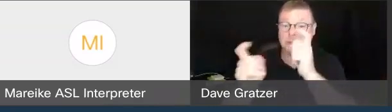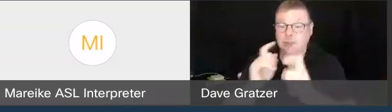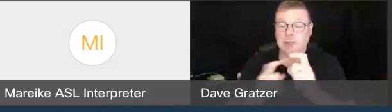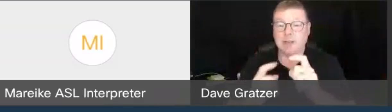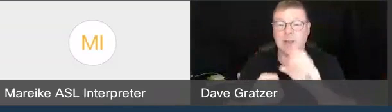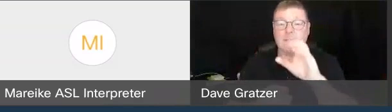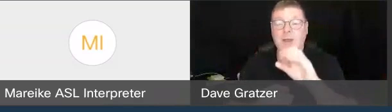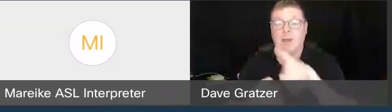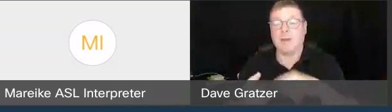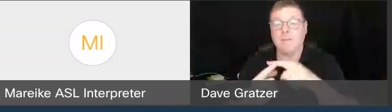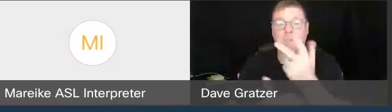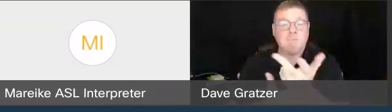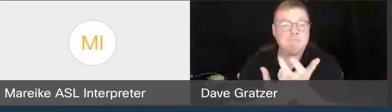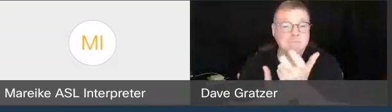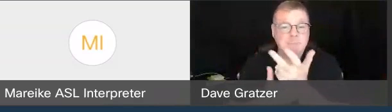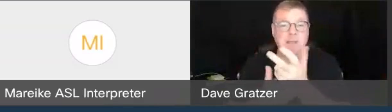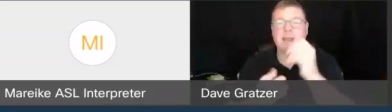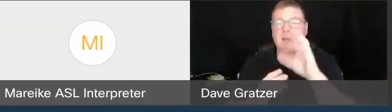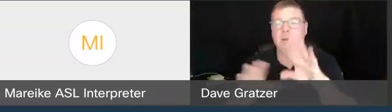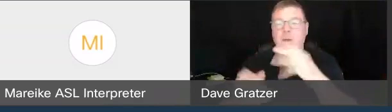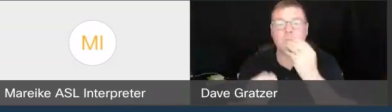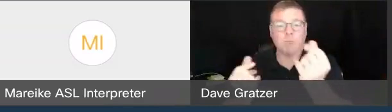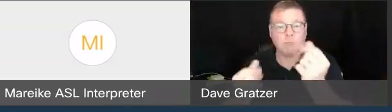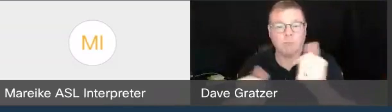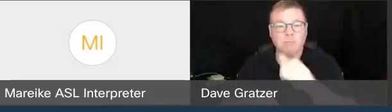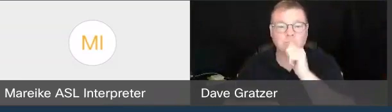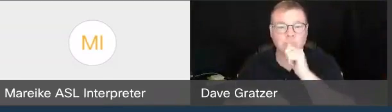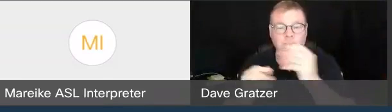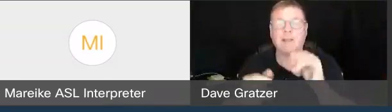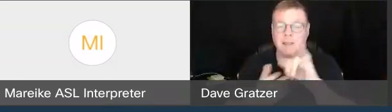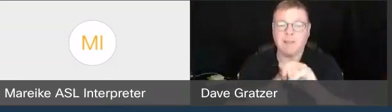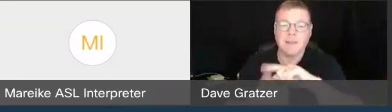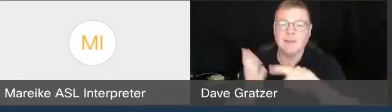panhandling or trespassing, or what have you, it's usually those who are most vulnerable and